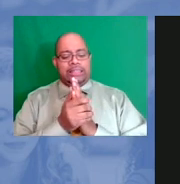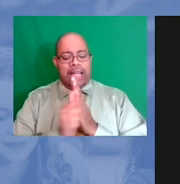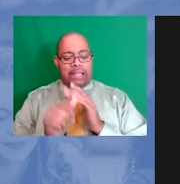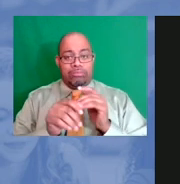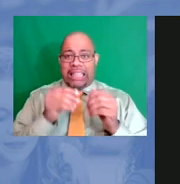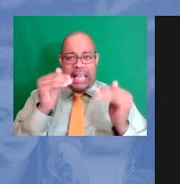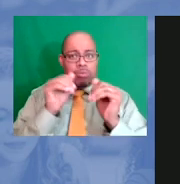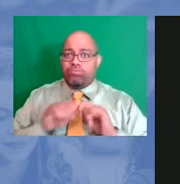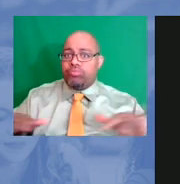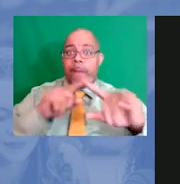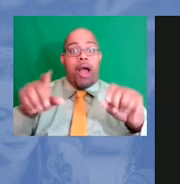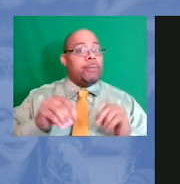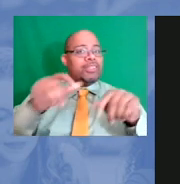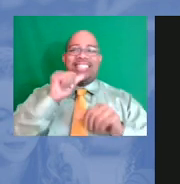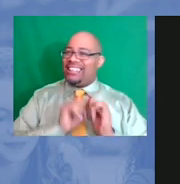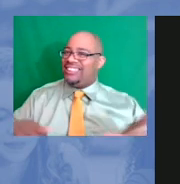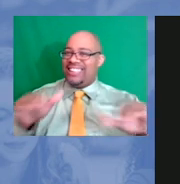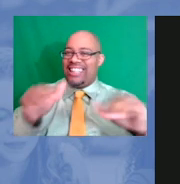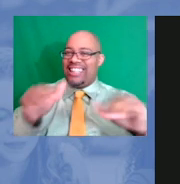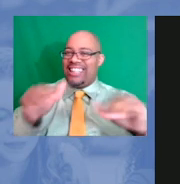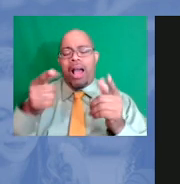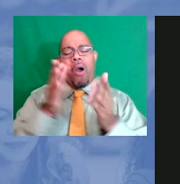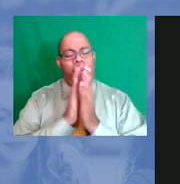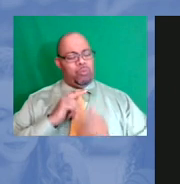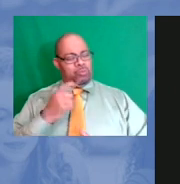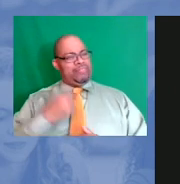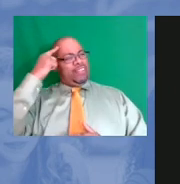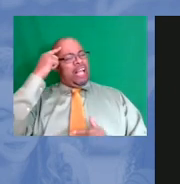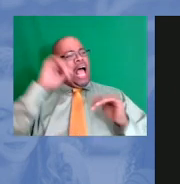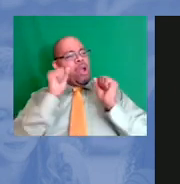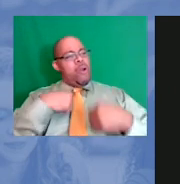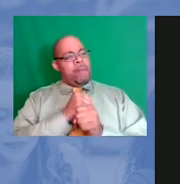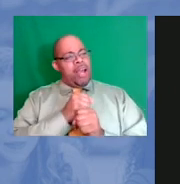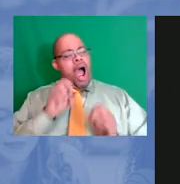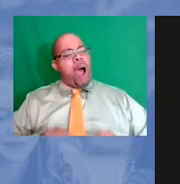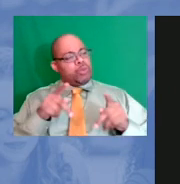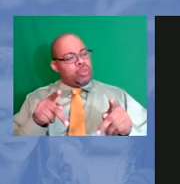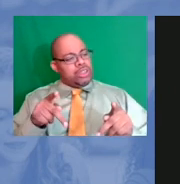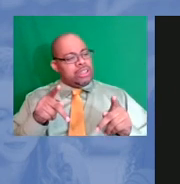THE QUESTION WE ASKED OURSELVES IS CAN WE MAKE OPPORTUNITY UBIQUITOUS FOR OUR STUDENTS.